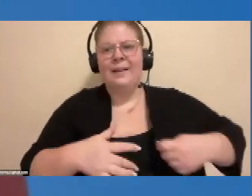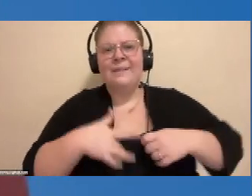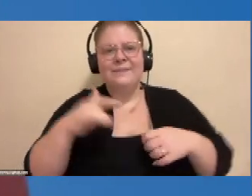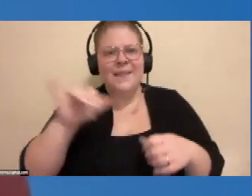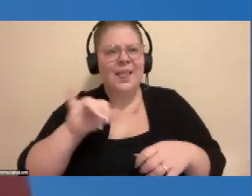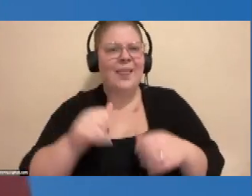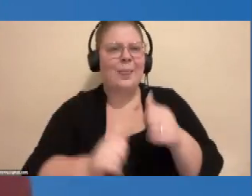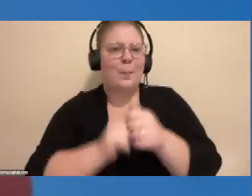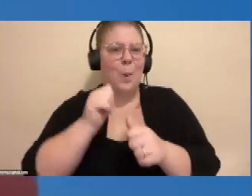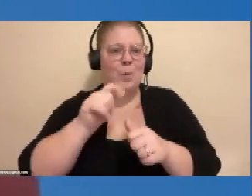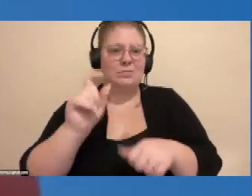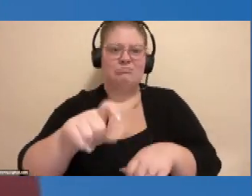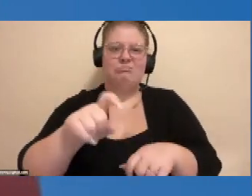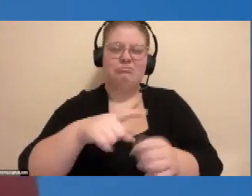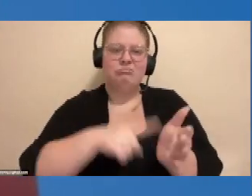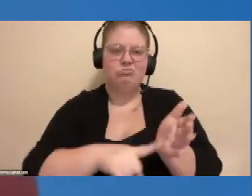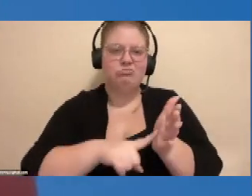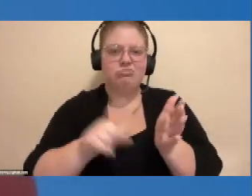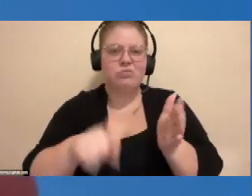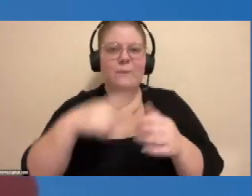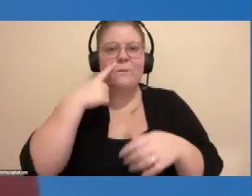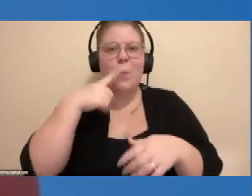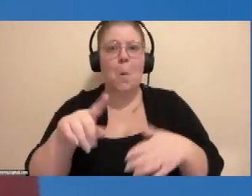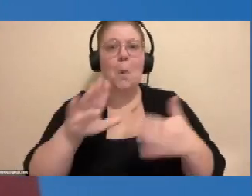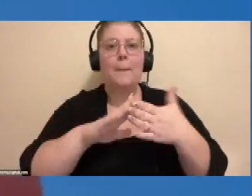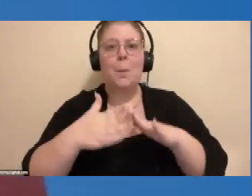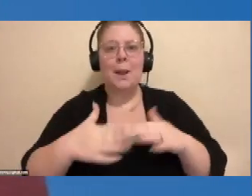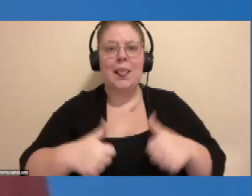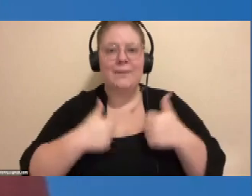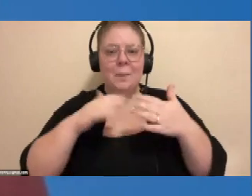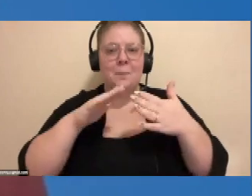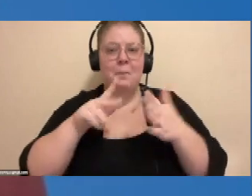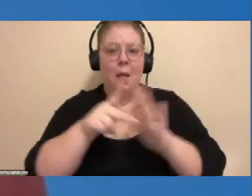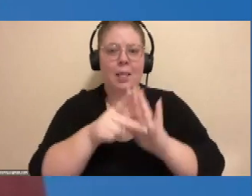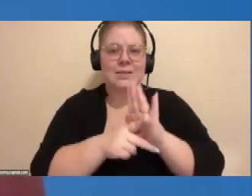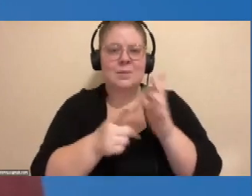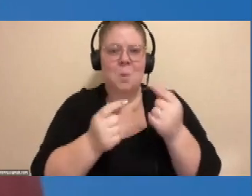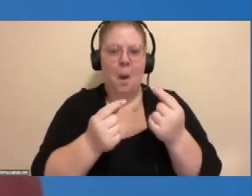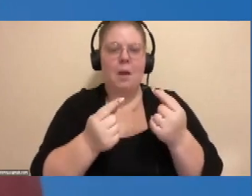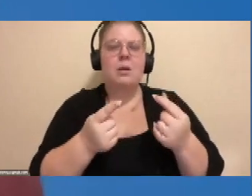we need for community living policy is an unmet need.